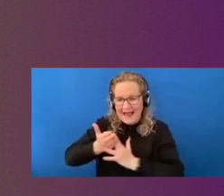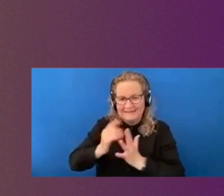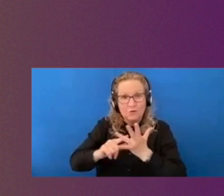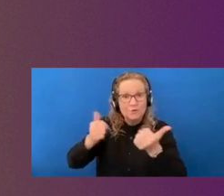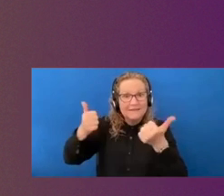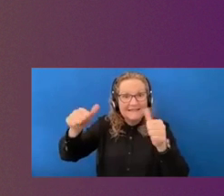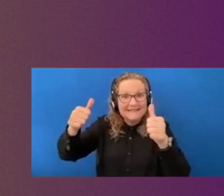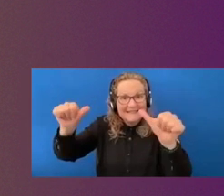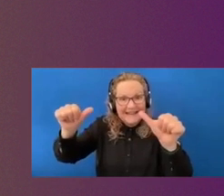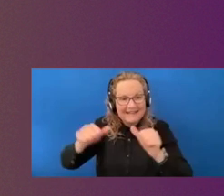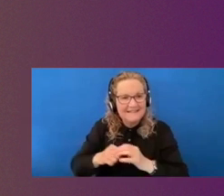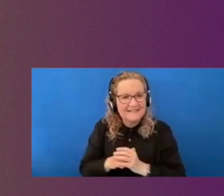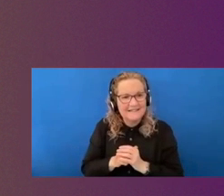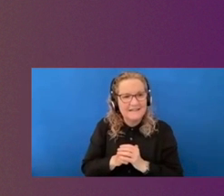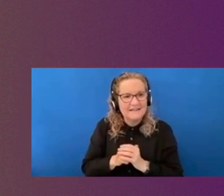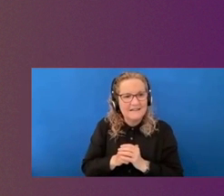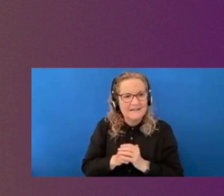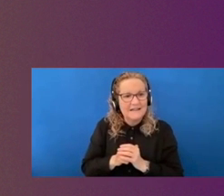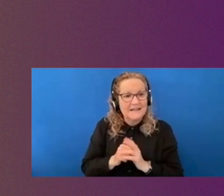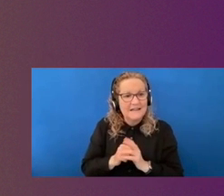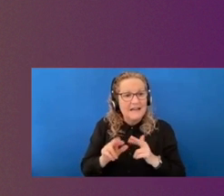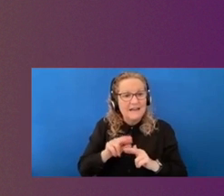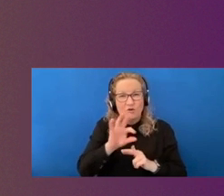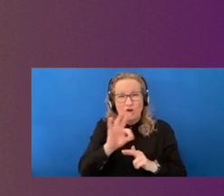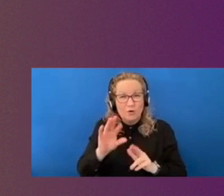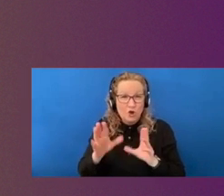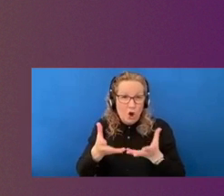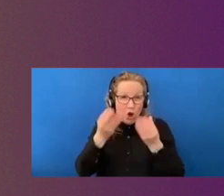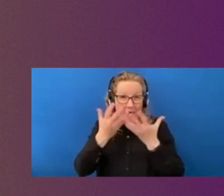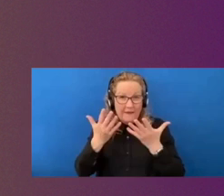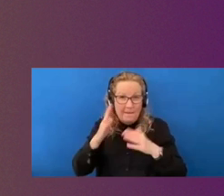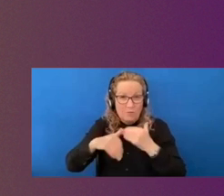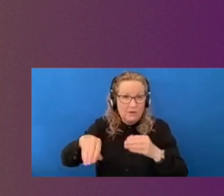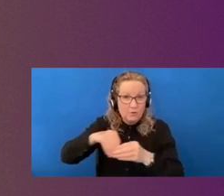about increase of design that's fine just I would highly highly recommend people to not forget that